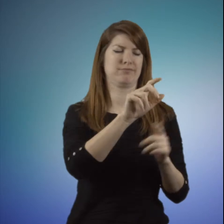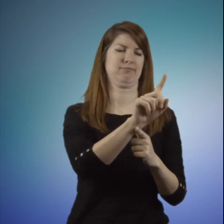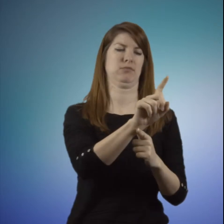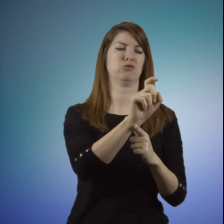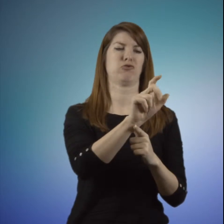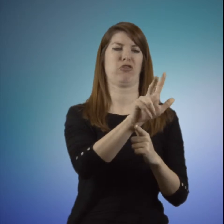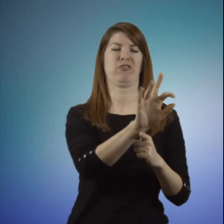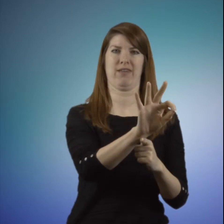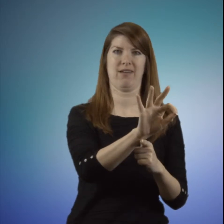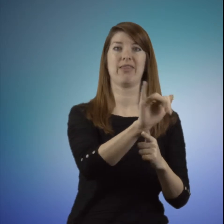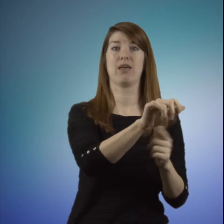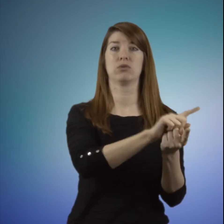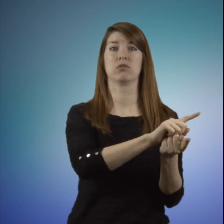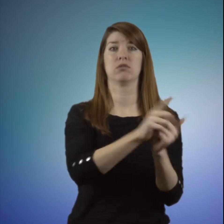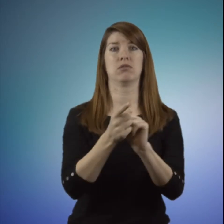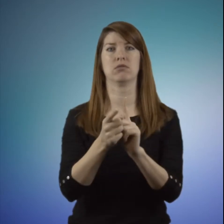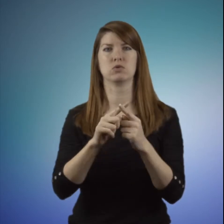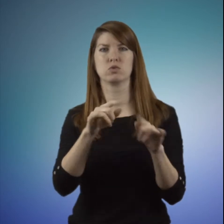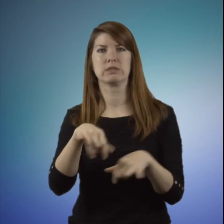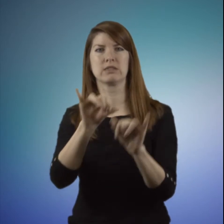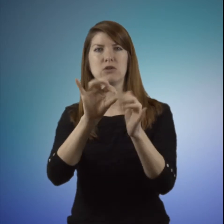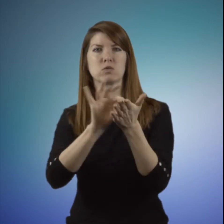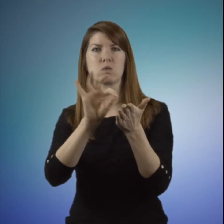That was converted to a standard score of 120.